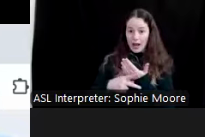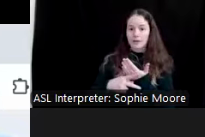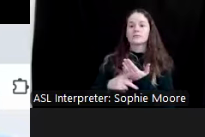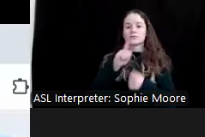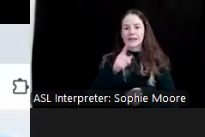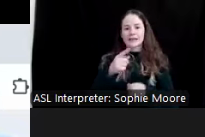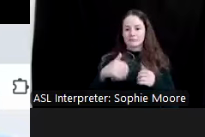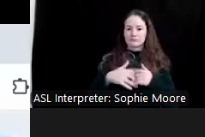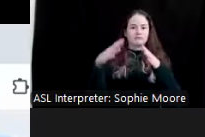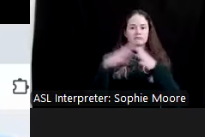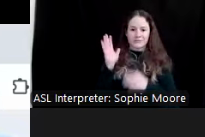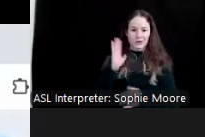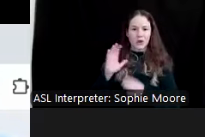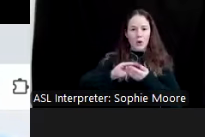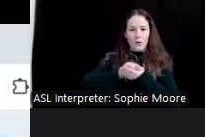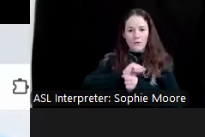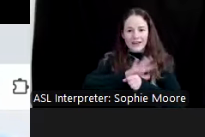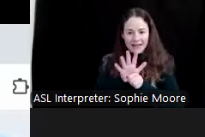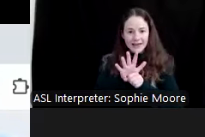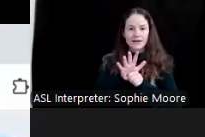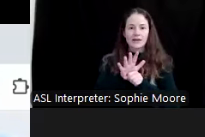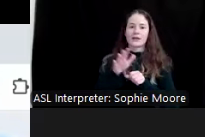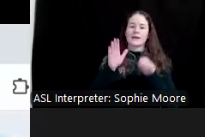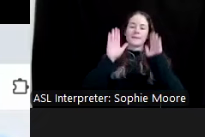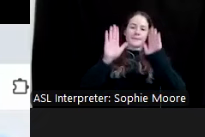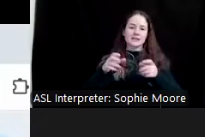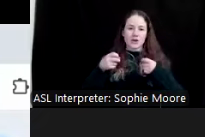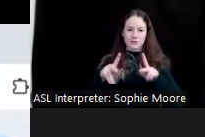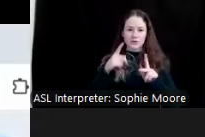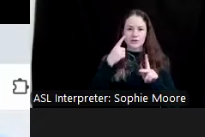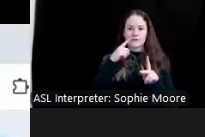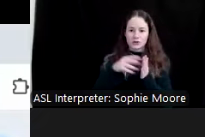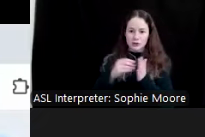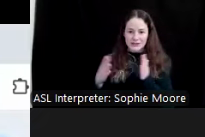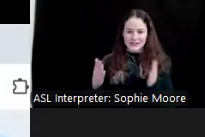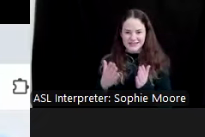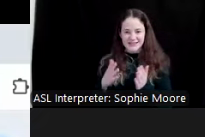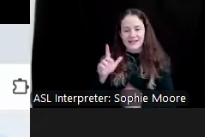Jefferson County and even from surrounding counties who don't have the same resources available in their um